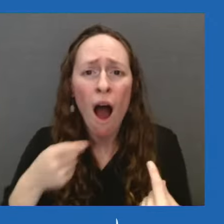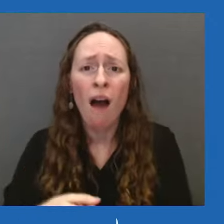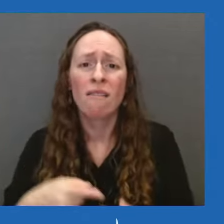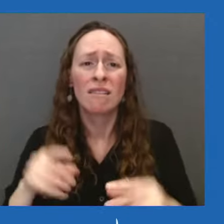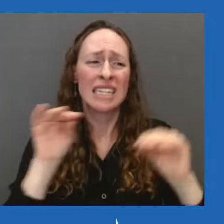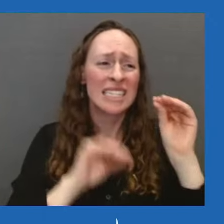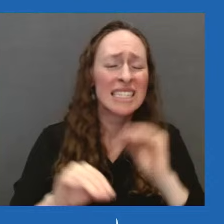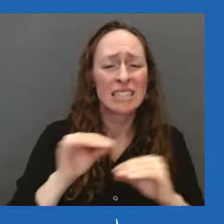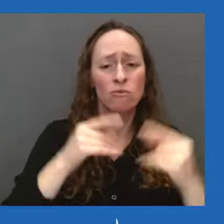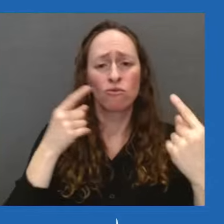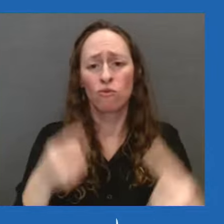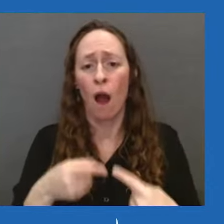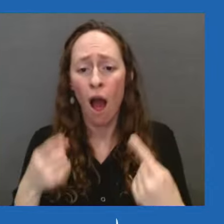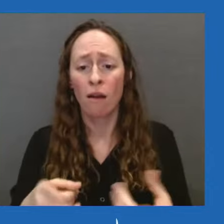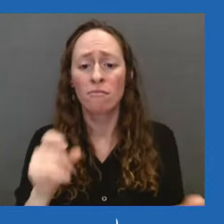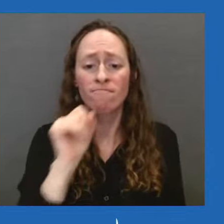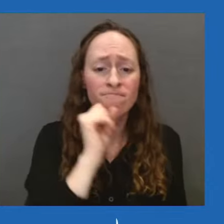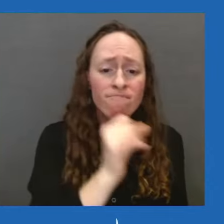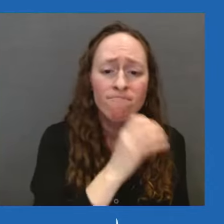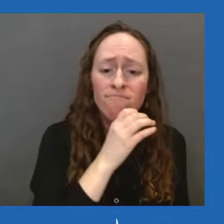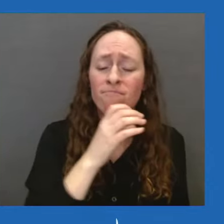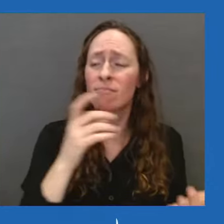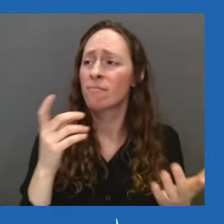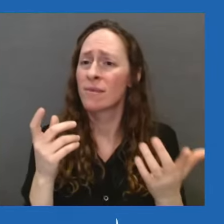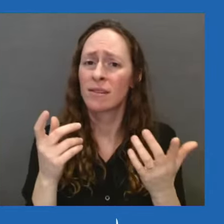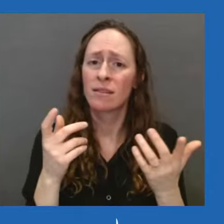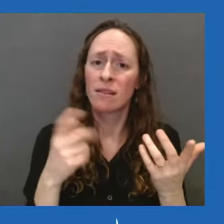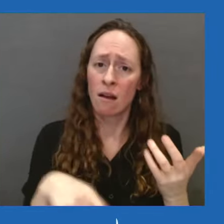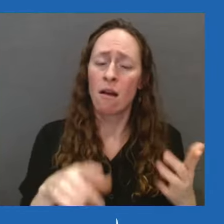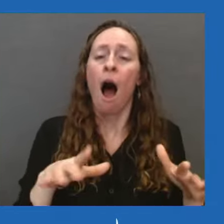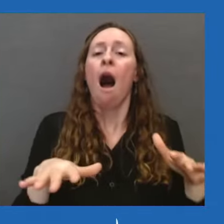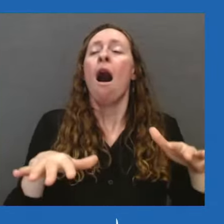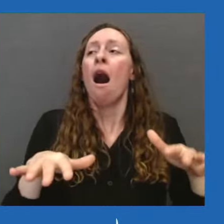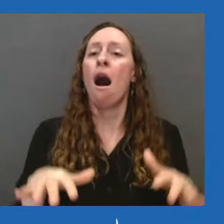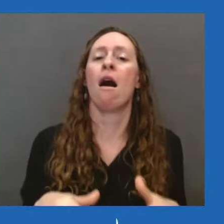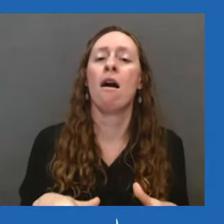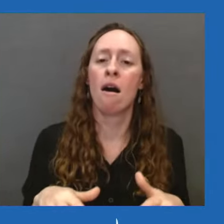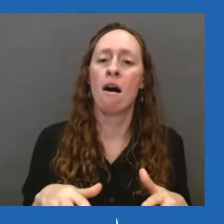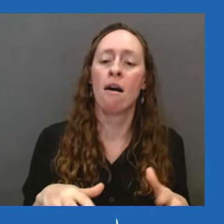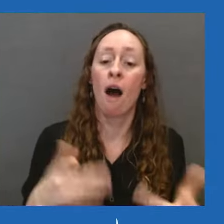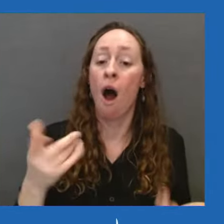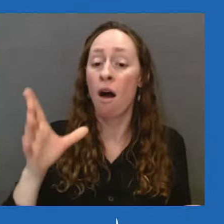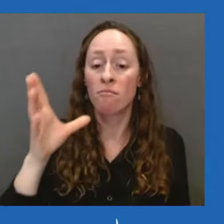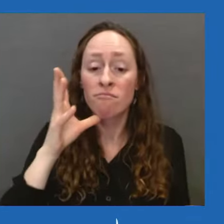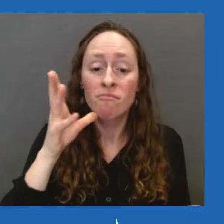that they don't want to have to give up all the value in their home, sell it, and go to a nursing home --